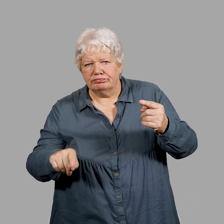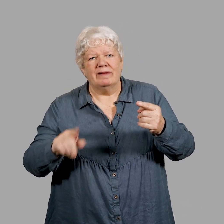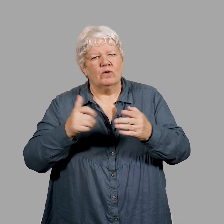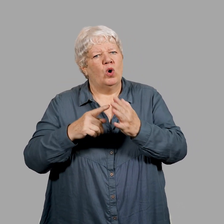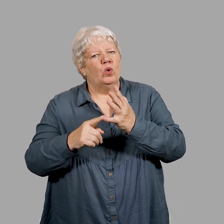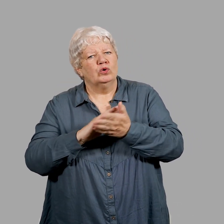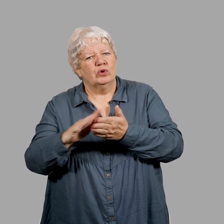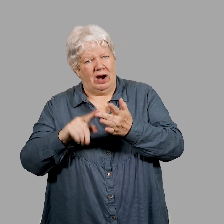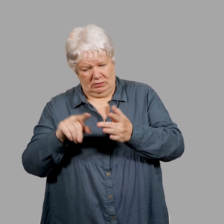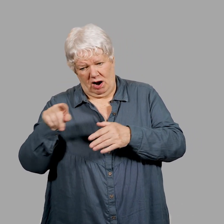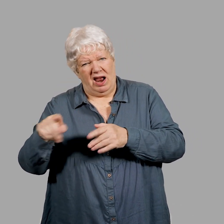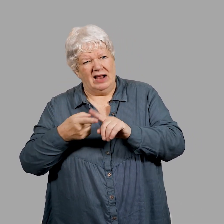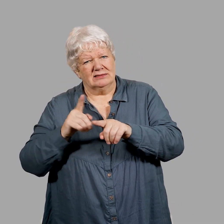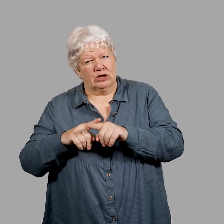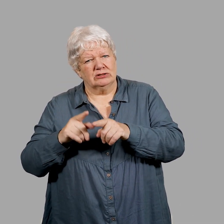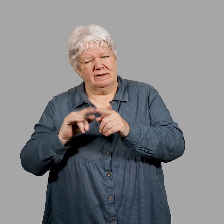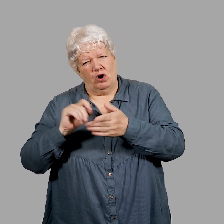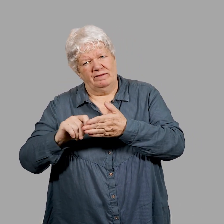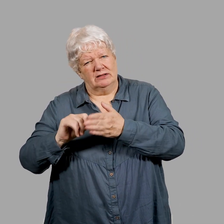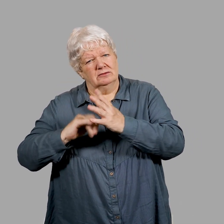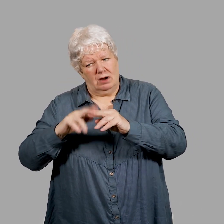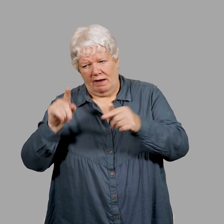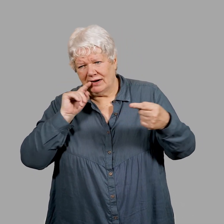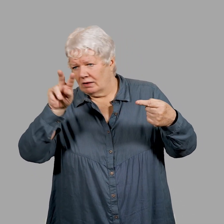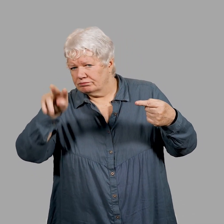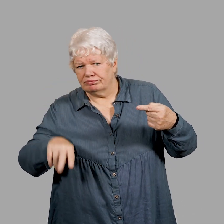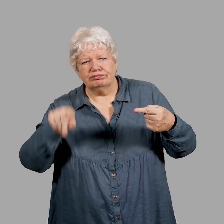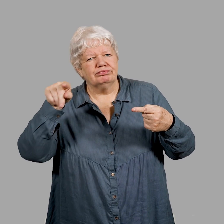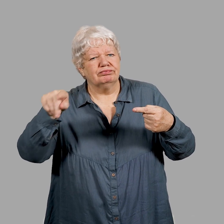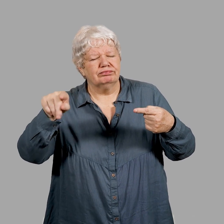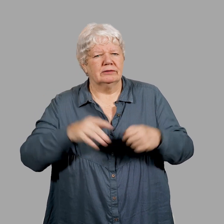for UHI executive office staff.